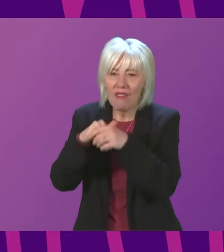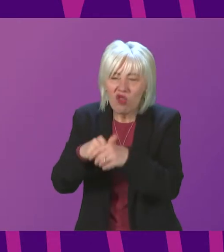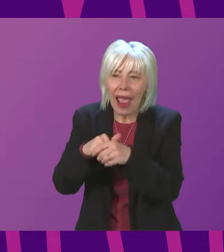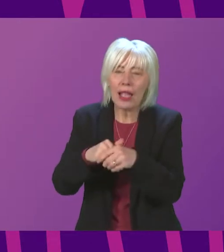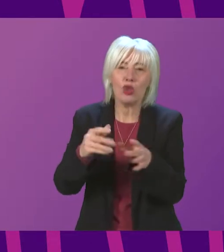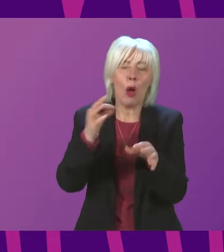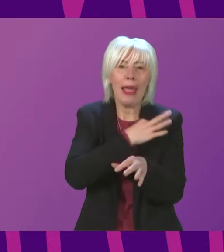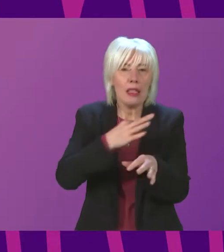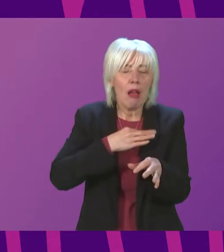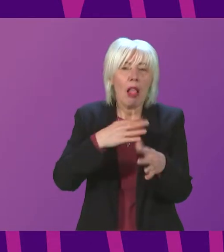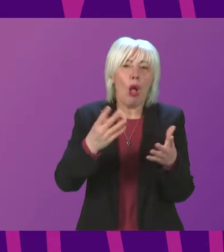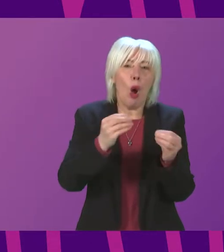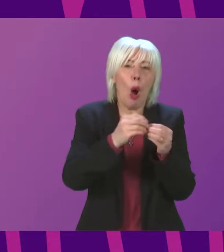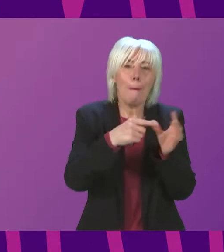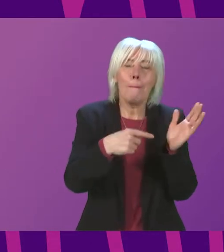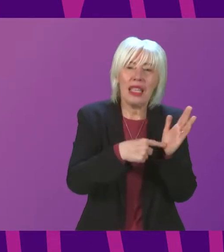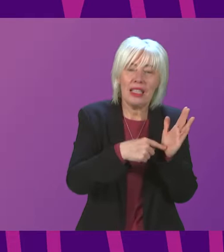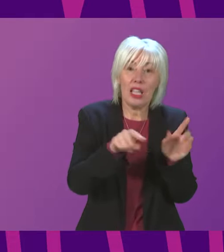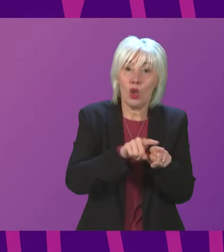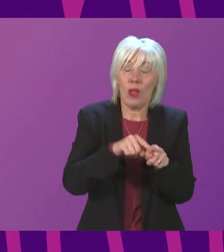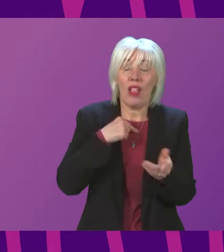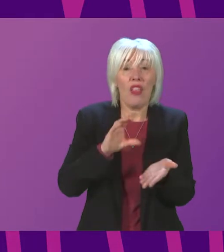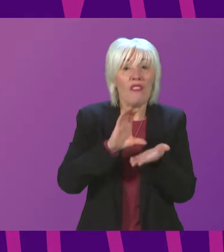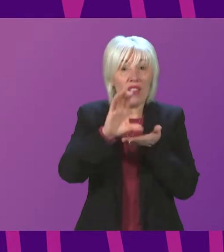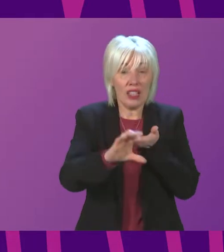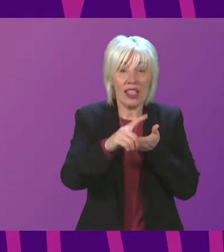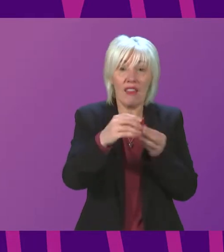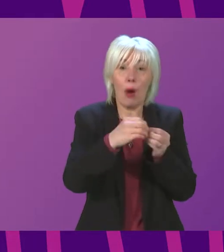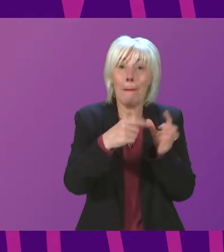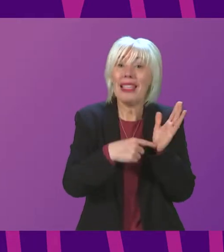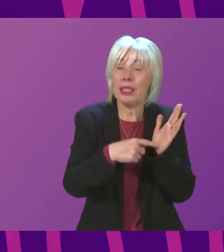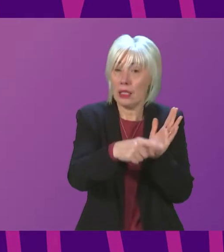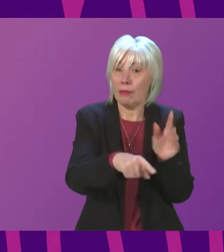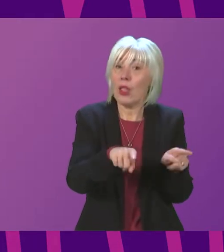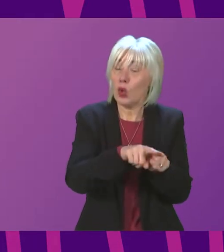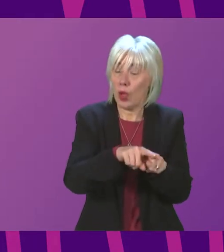The extra funding for Beat that I mentioned in my earlier answer will allow it to deliver